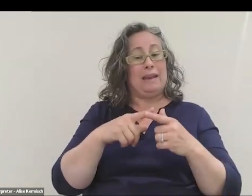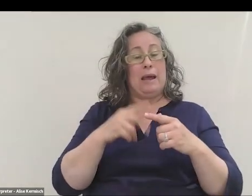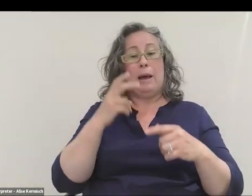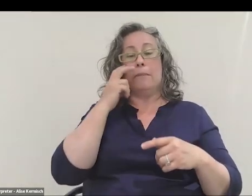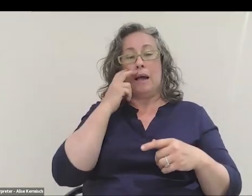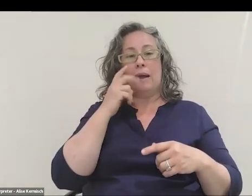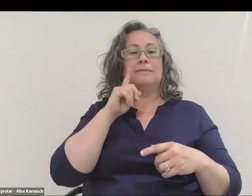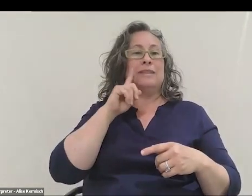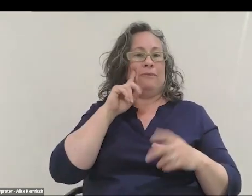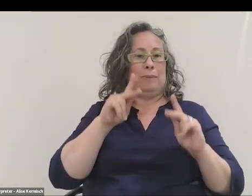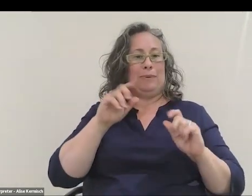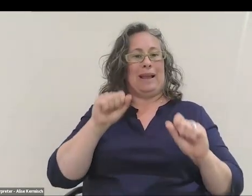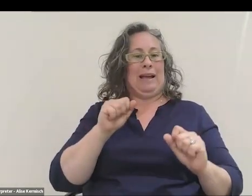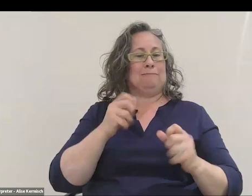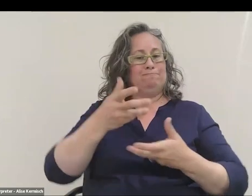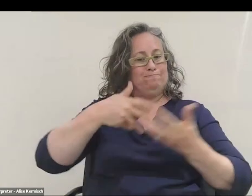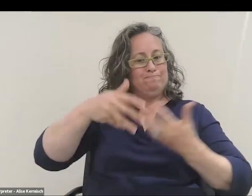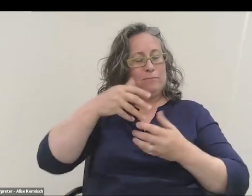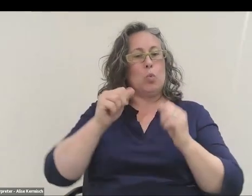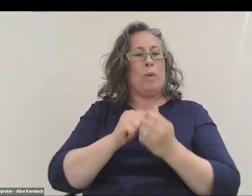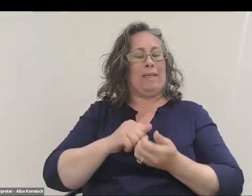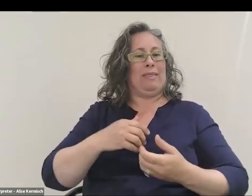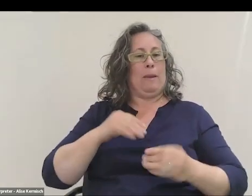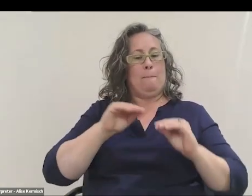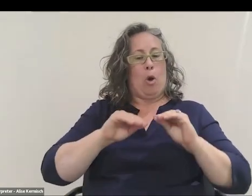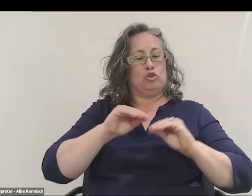Those are the main development things that we're thinking about as we go forward.